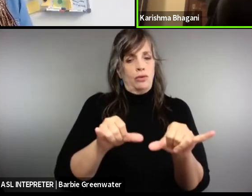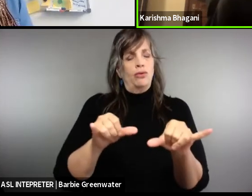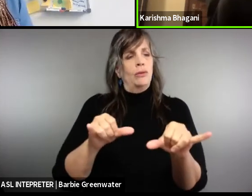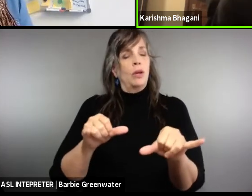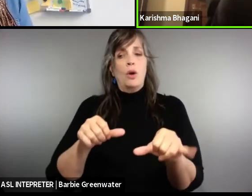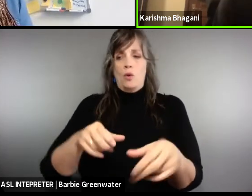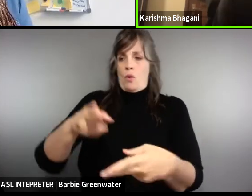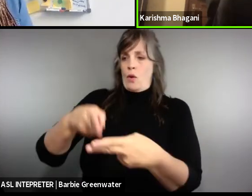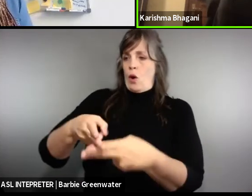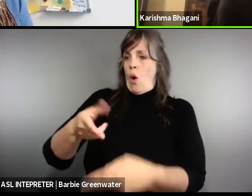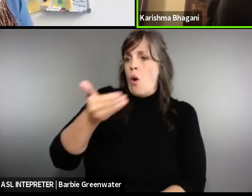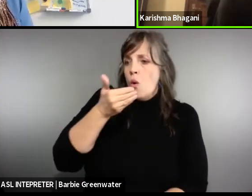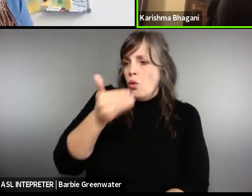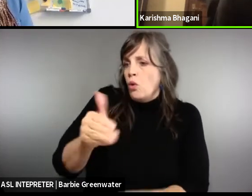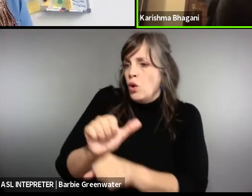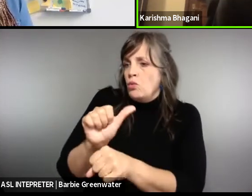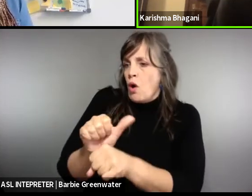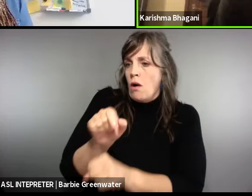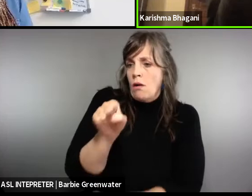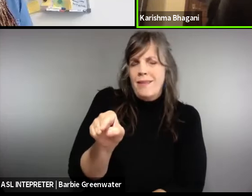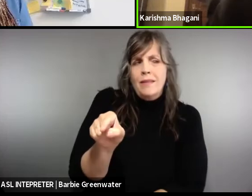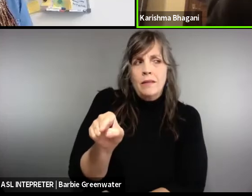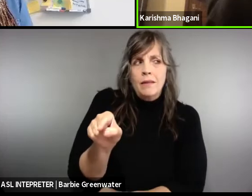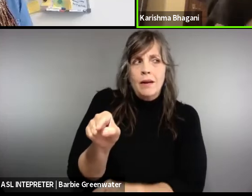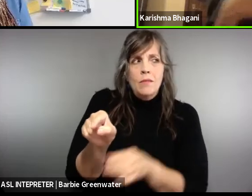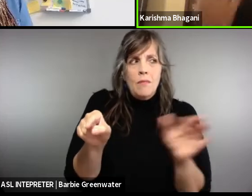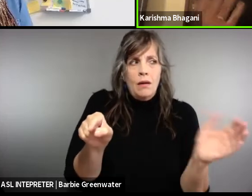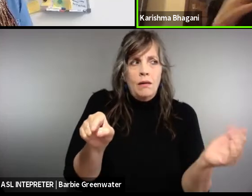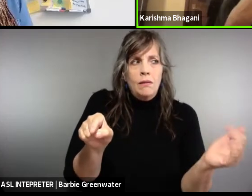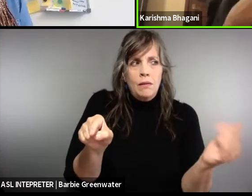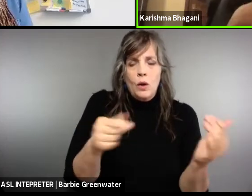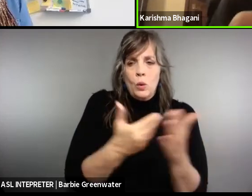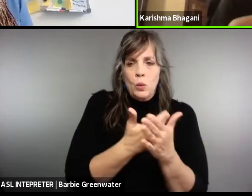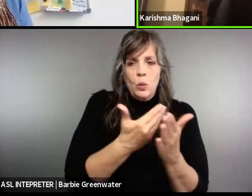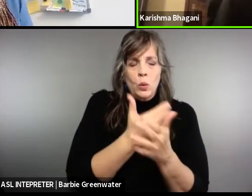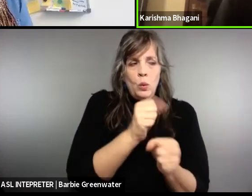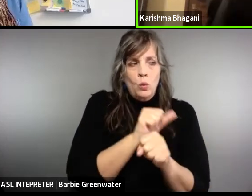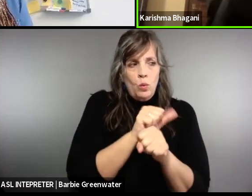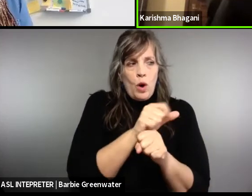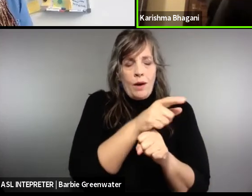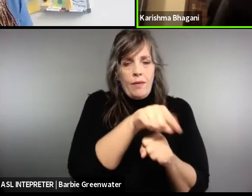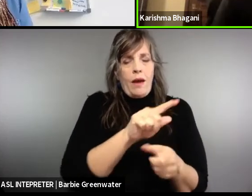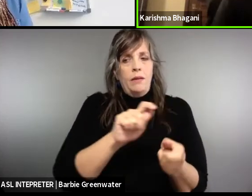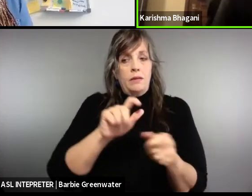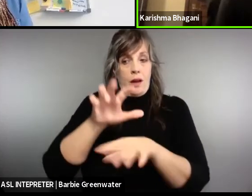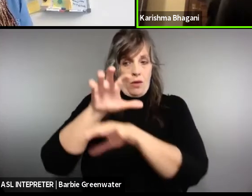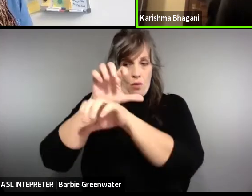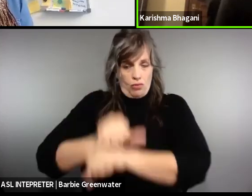And the more work that we see that is new, that breaks the form, breaks the traditional barriers.